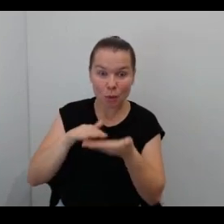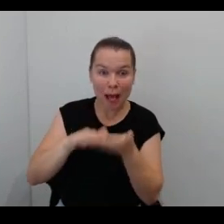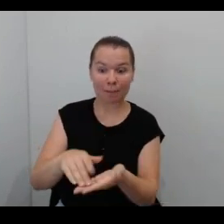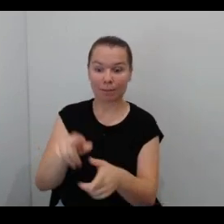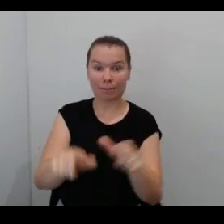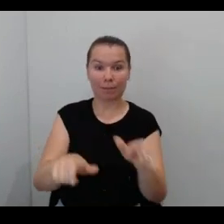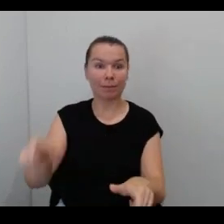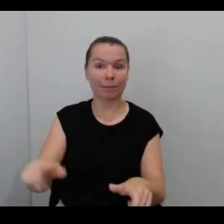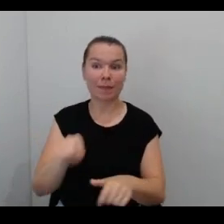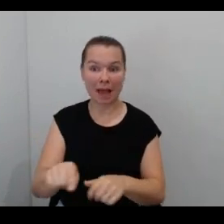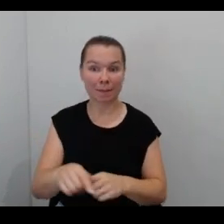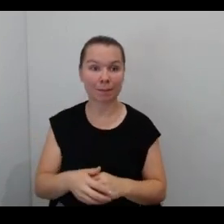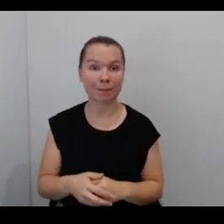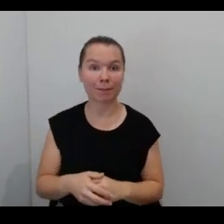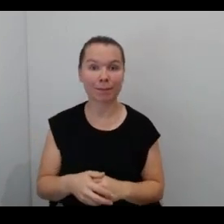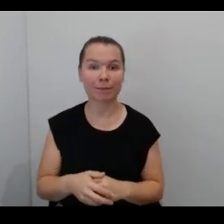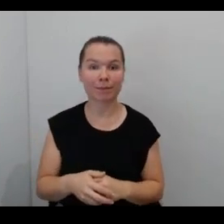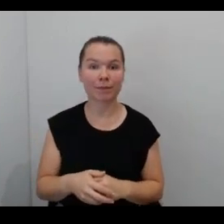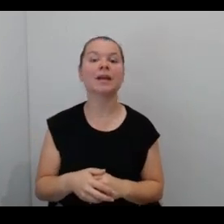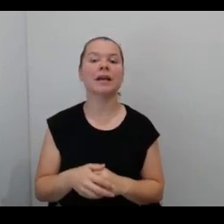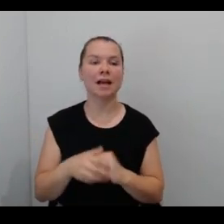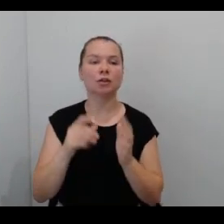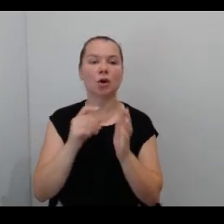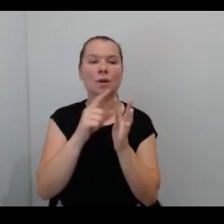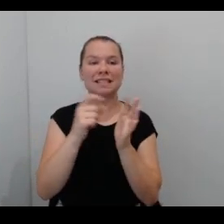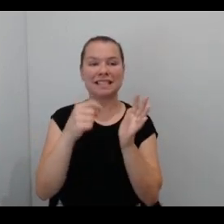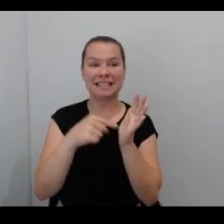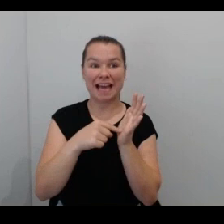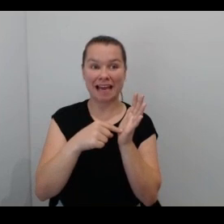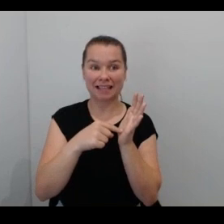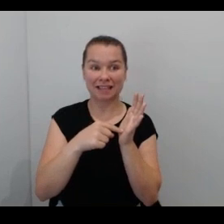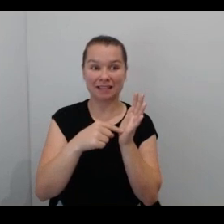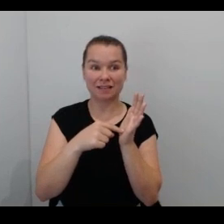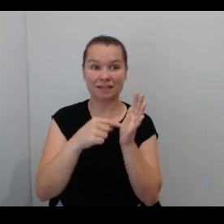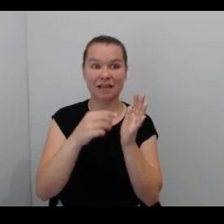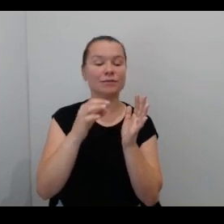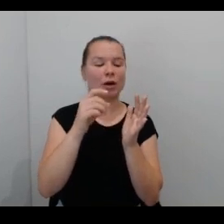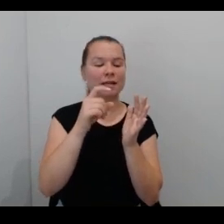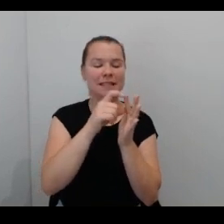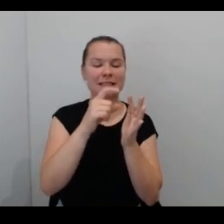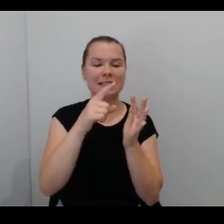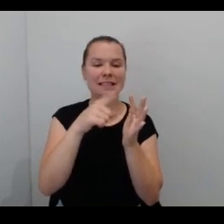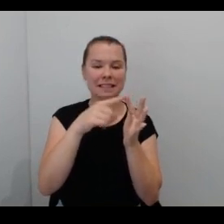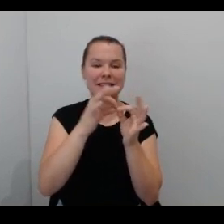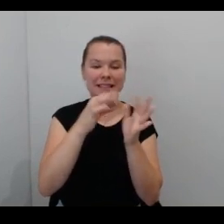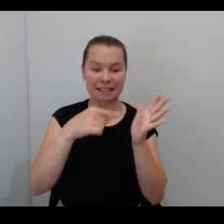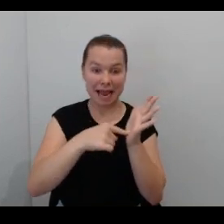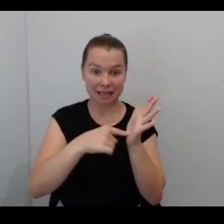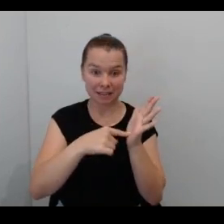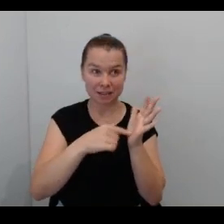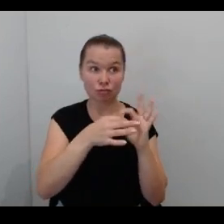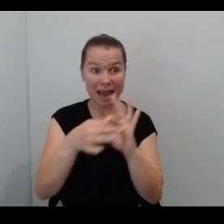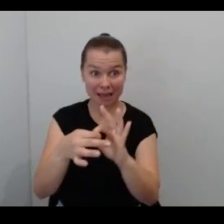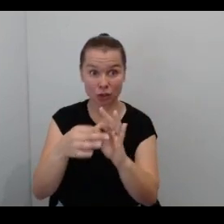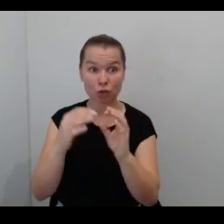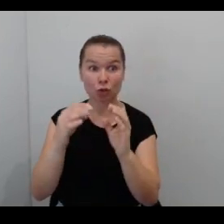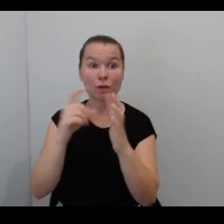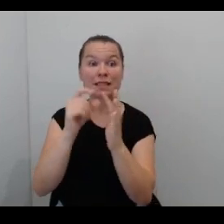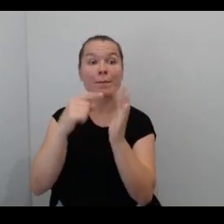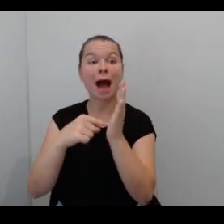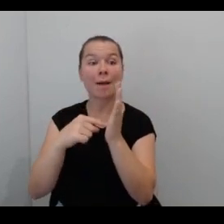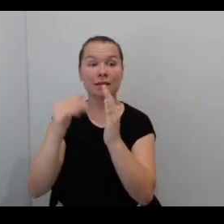That particular debt to the Department of Housing I would refer back to...QLD for